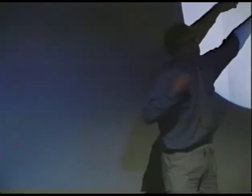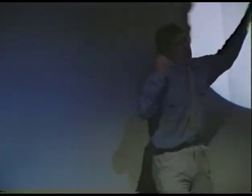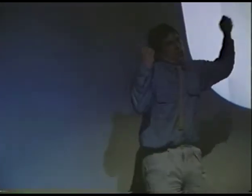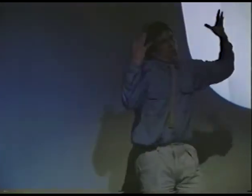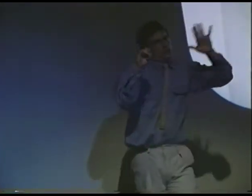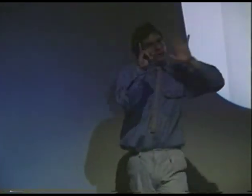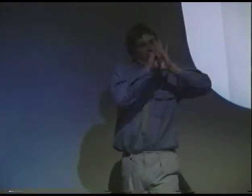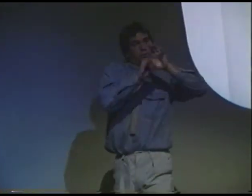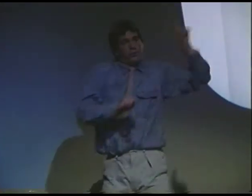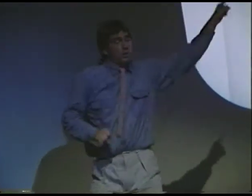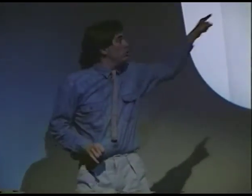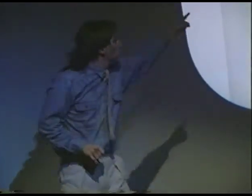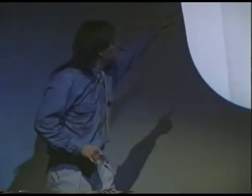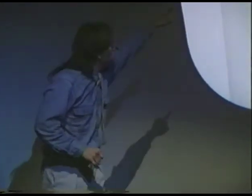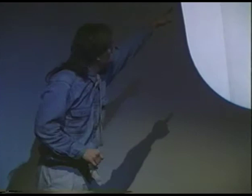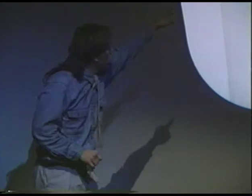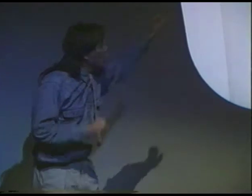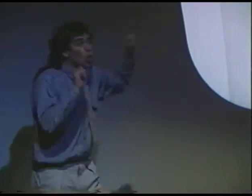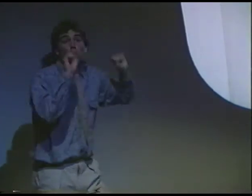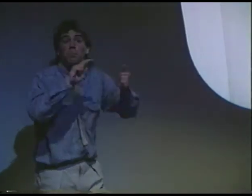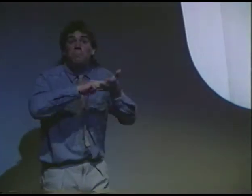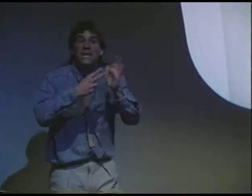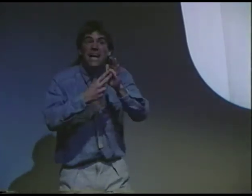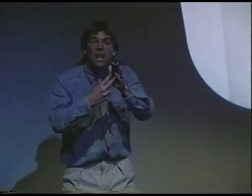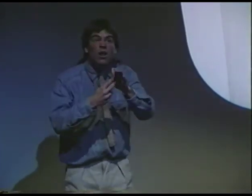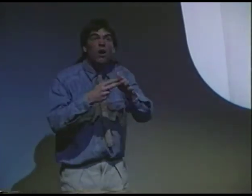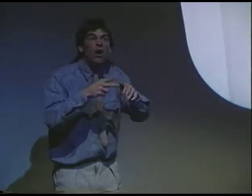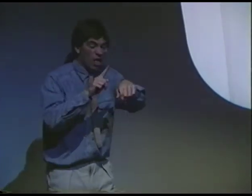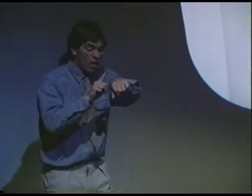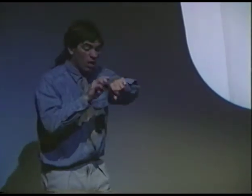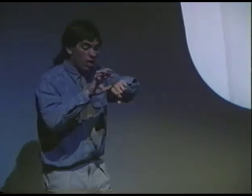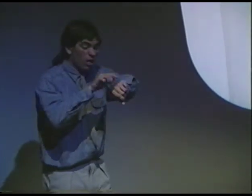"I saw a four-inch ring of maggots,"